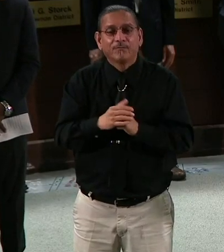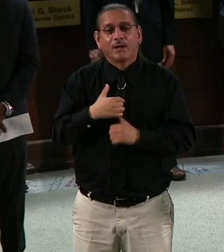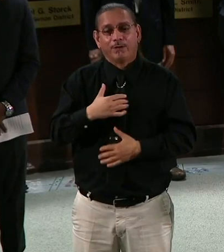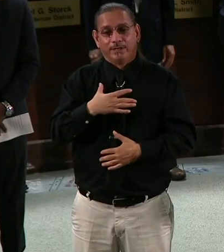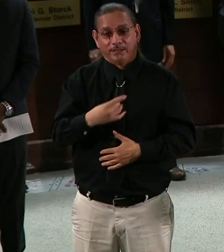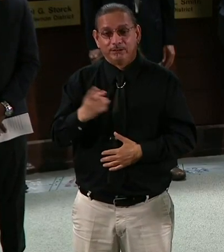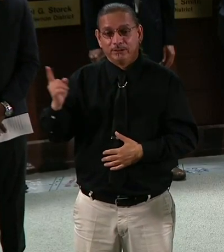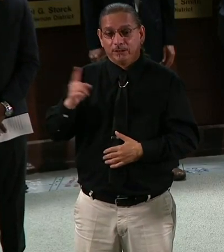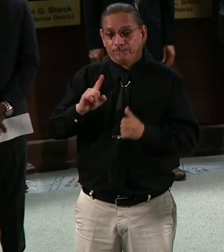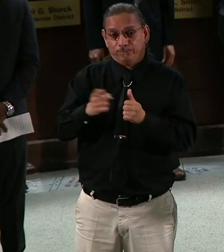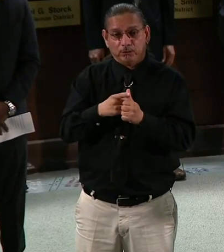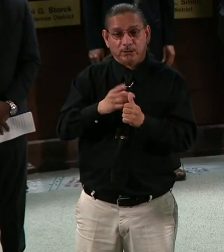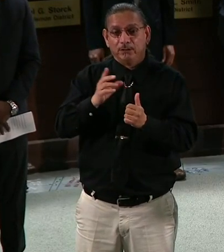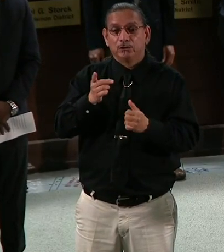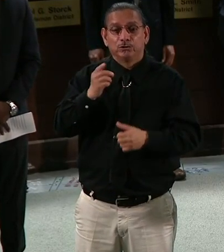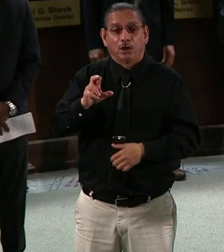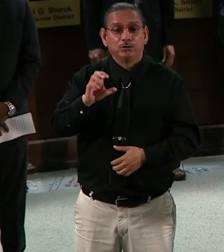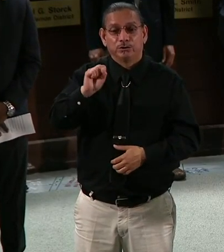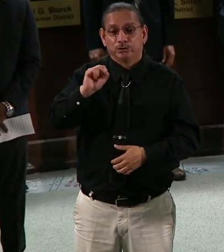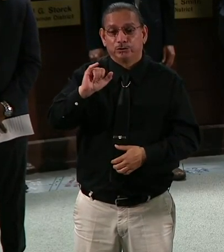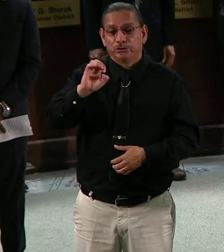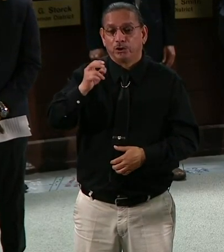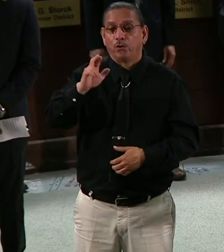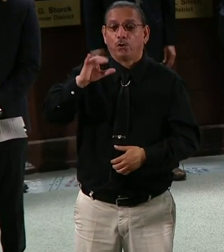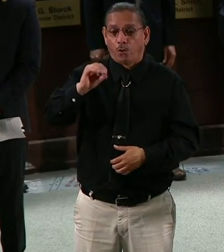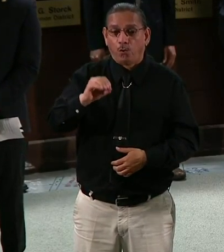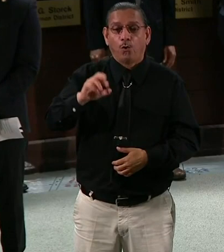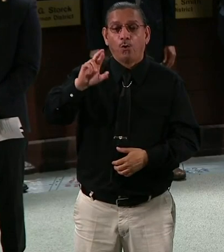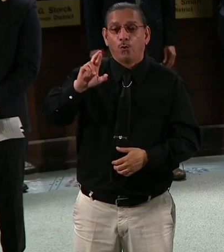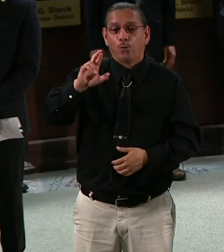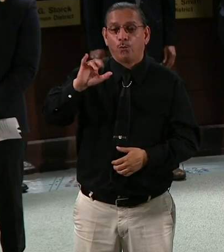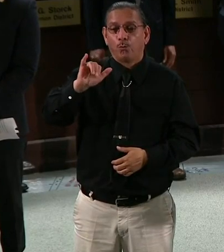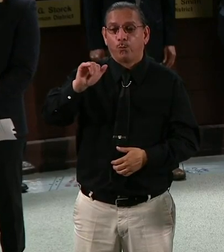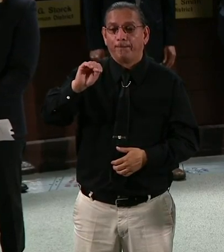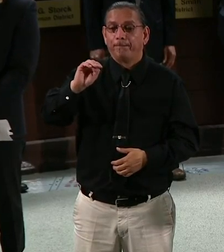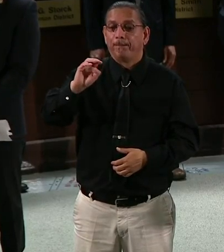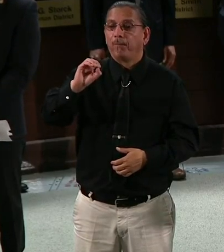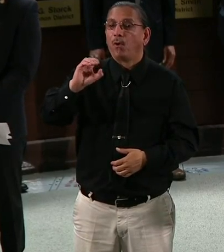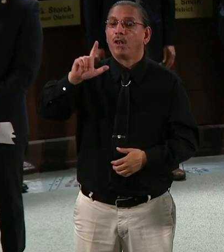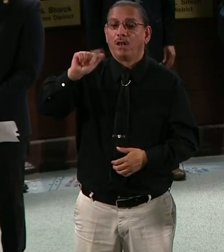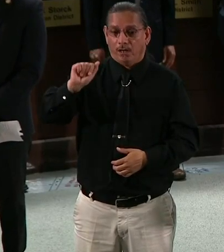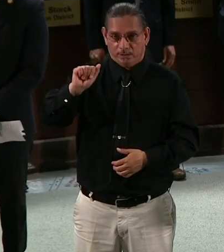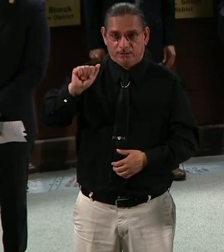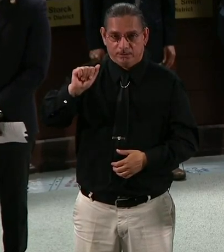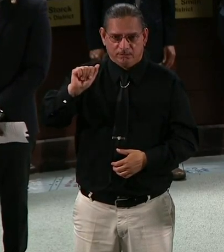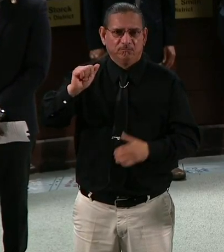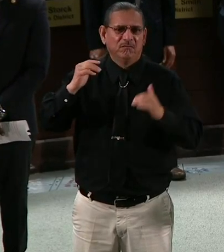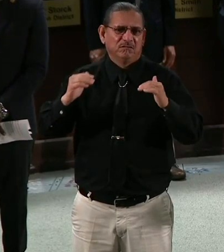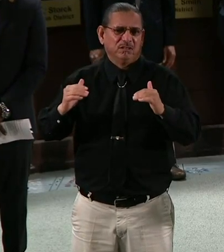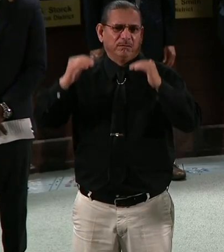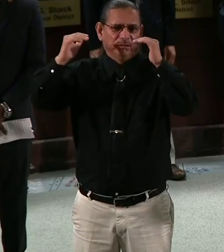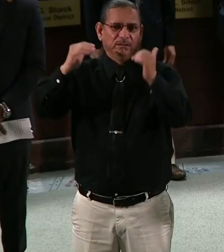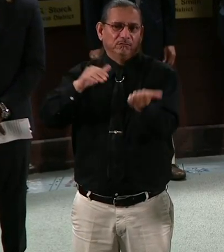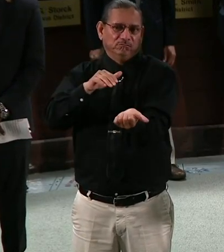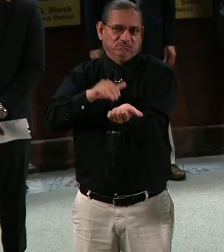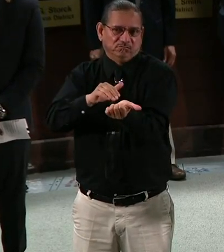INCH- AND FIRST OF ALL I WOULD LIKE TO CALL UP THE PODIUM DR